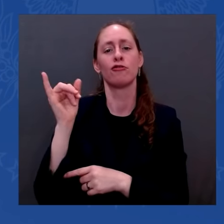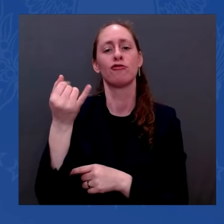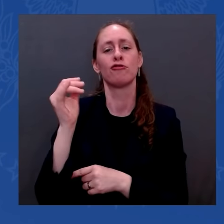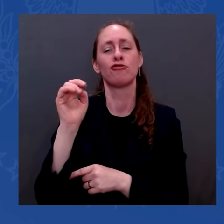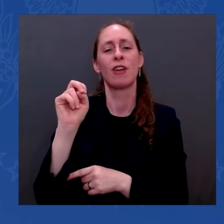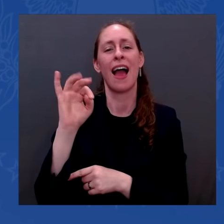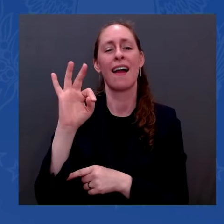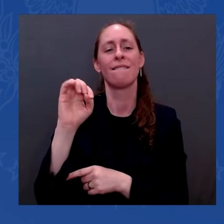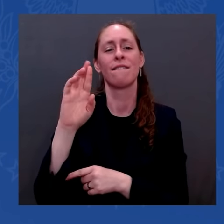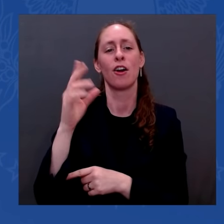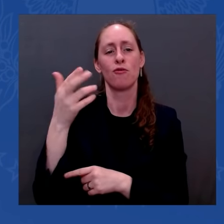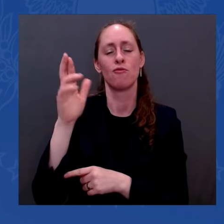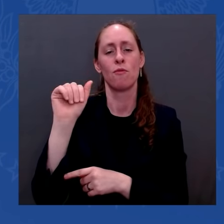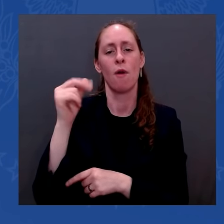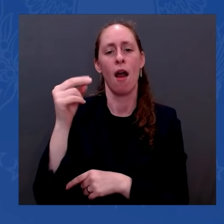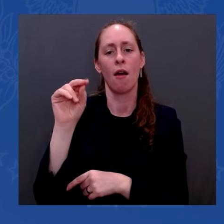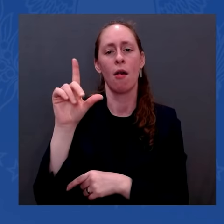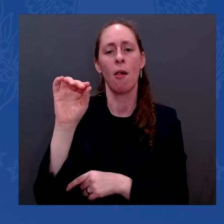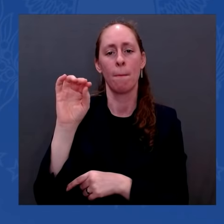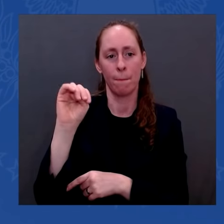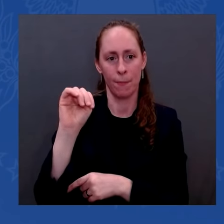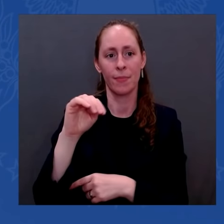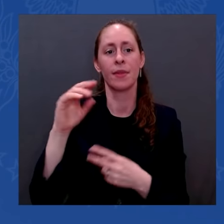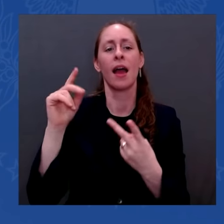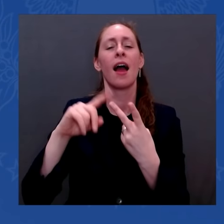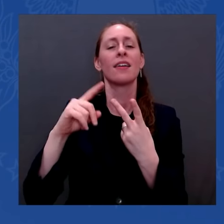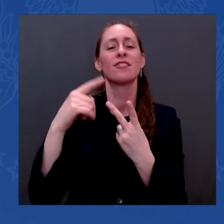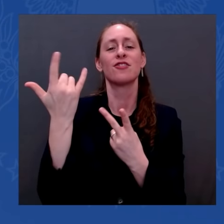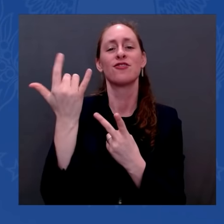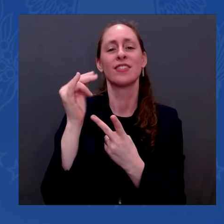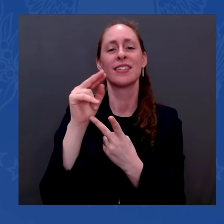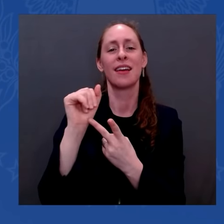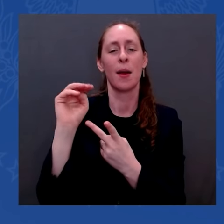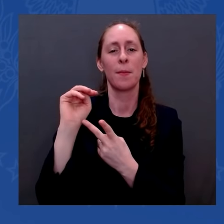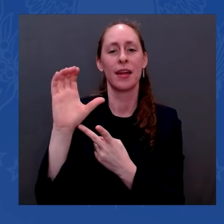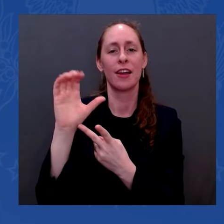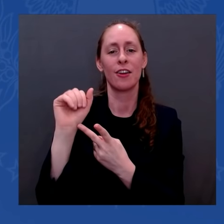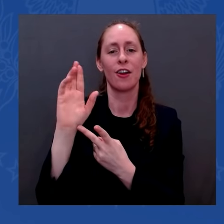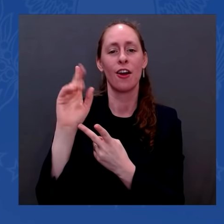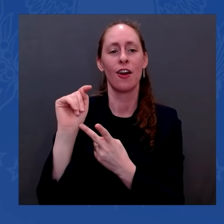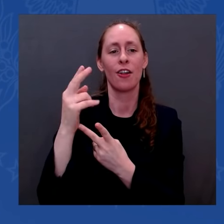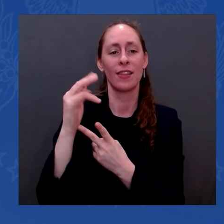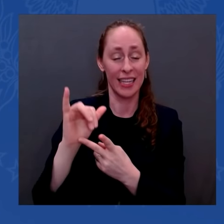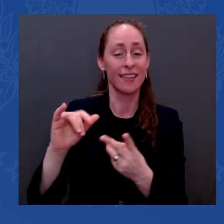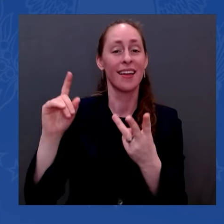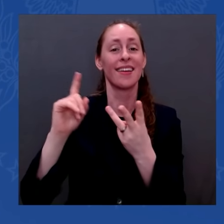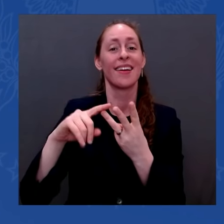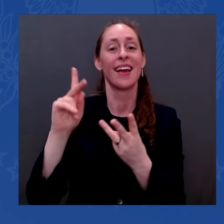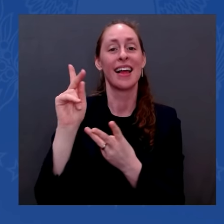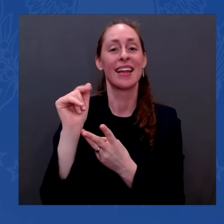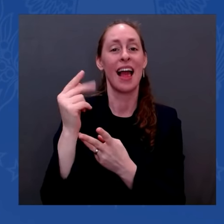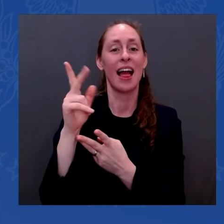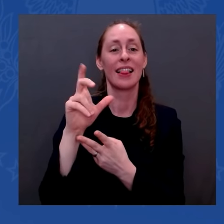and Kathleen Hicks, the Deputy Secretary of Defense. And we're here to make an announcement that sounds a little complex on the surface,